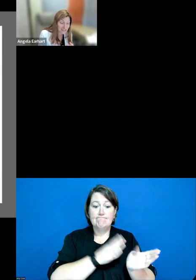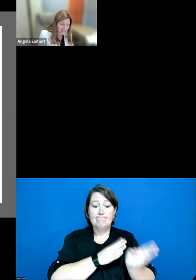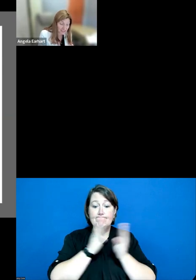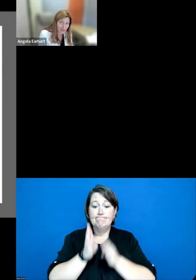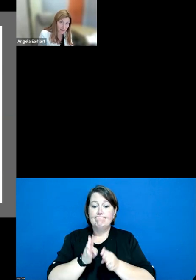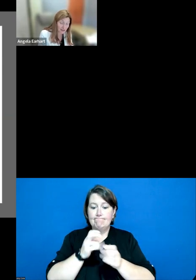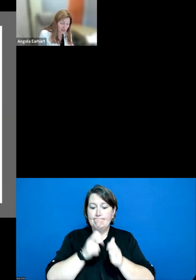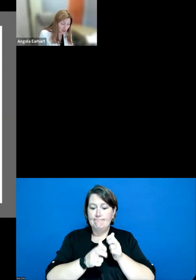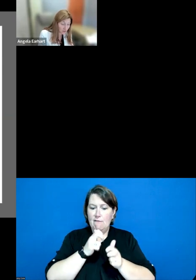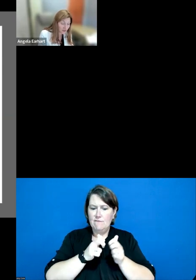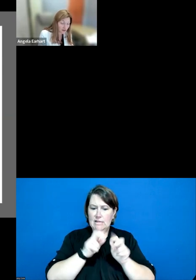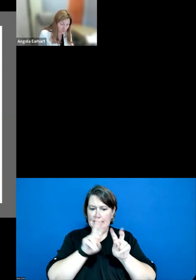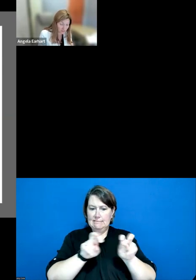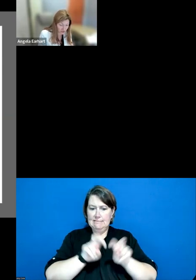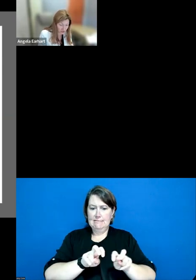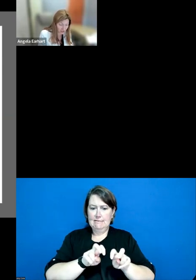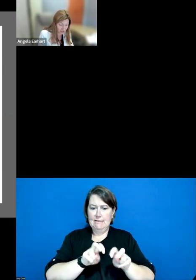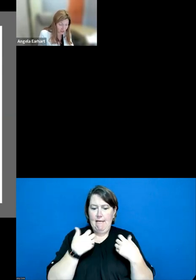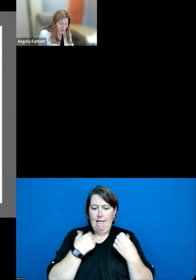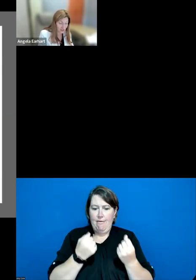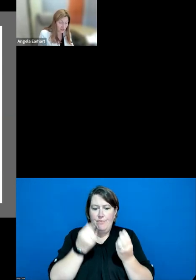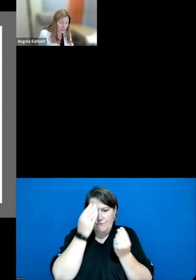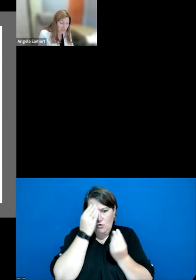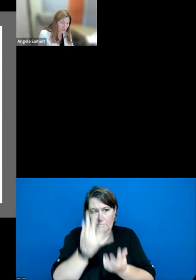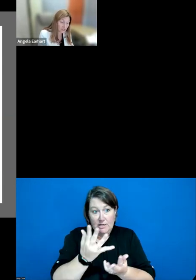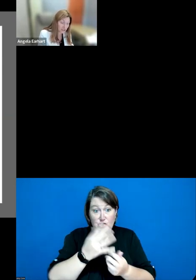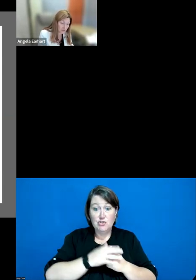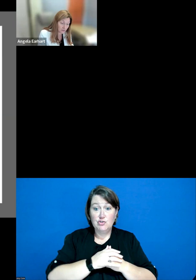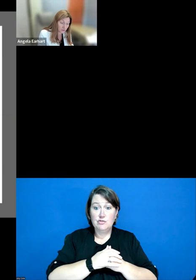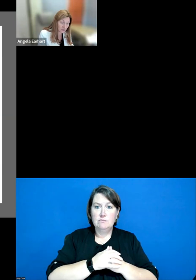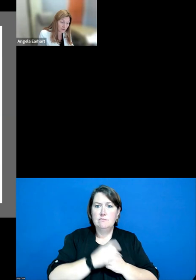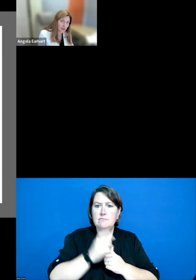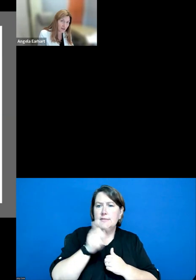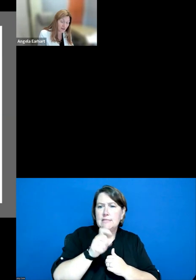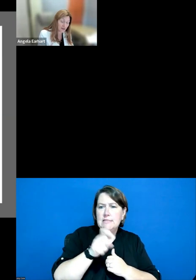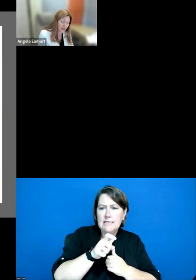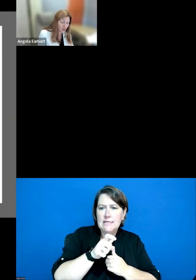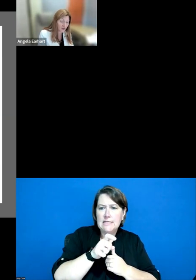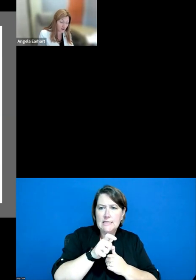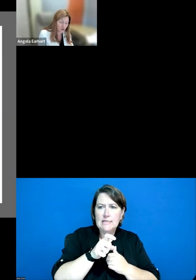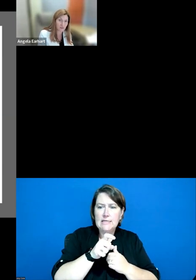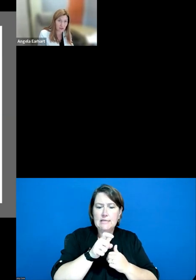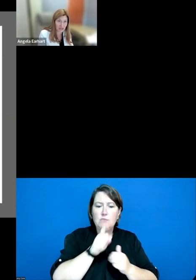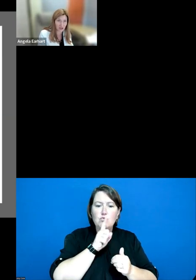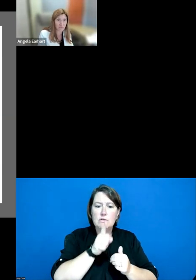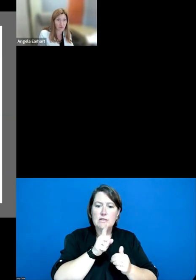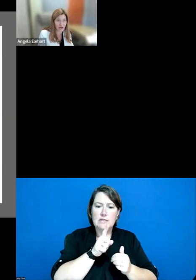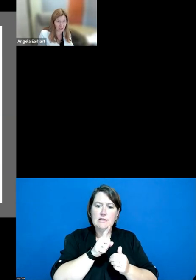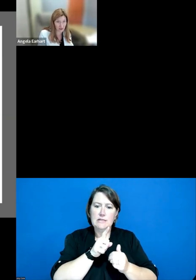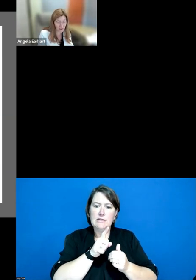assessing health information leading to the healthcare communication breakdown.